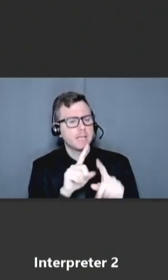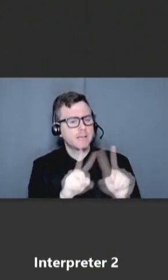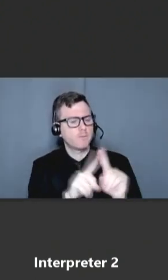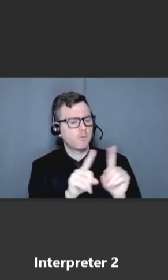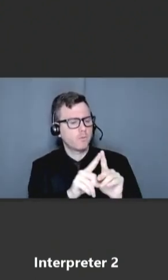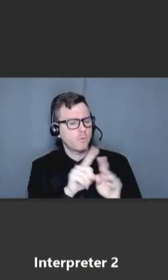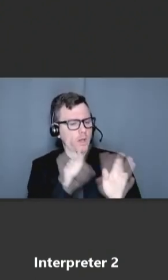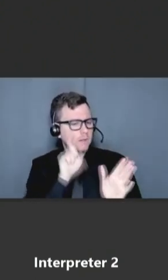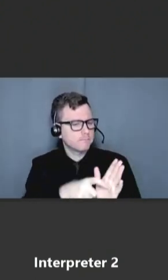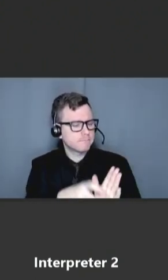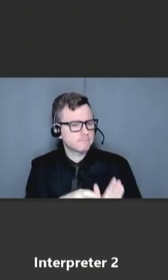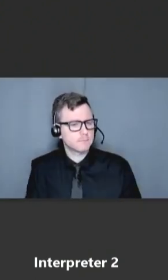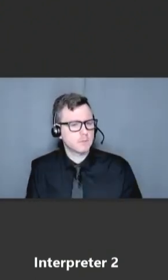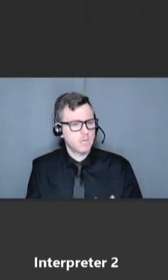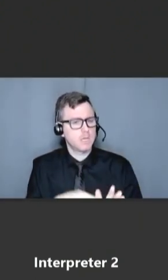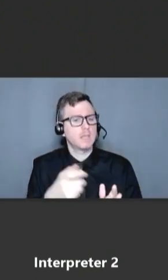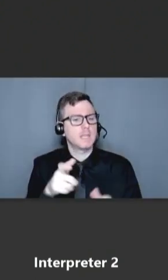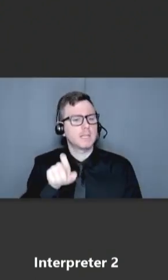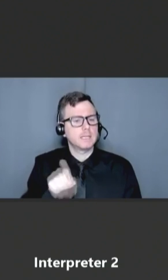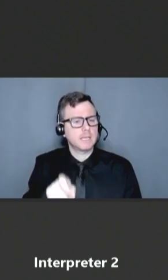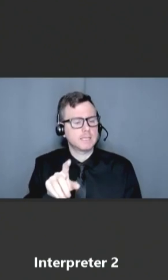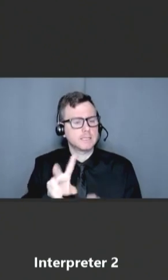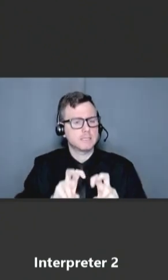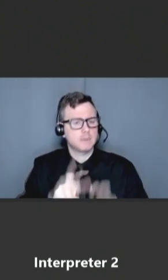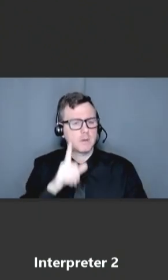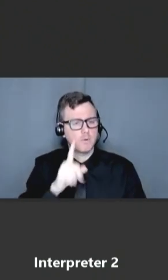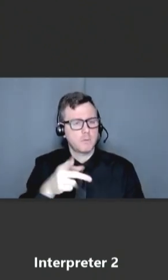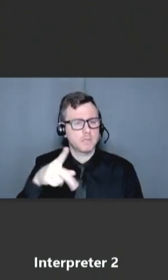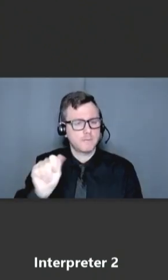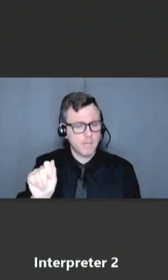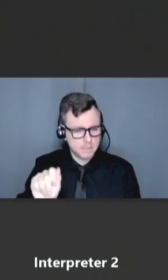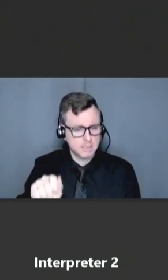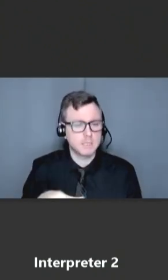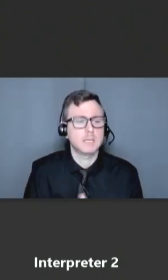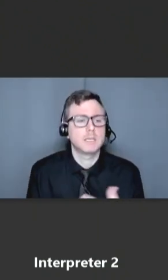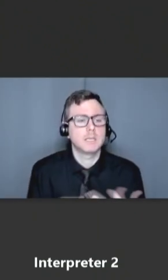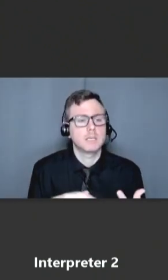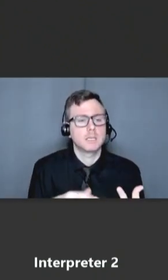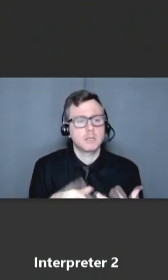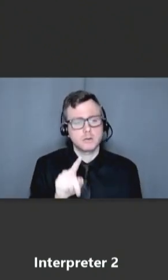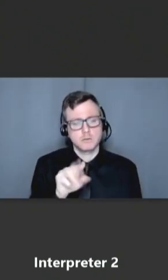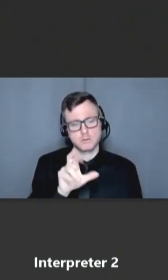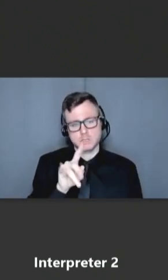assessment in Pennsylvania. Kristin Flickinger is the executive director of the Pacific Pride